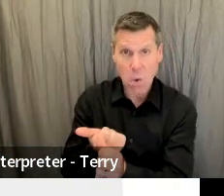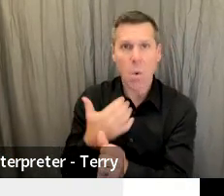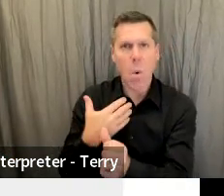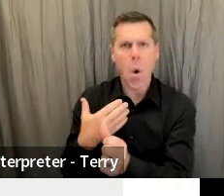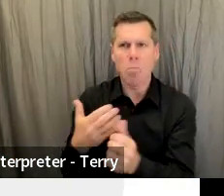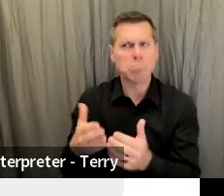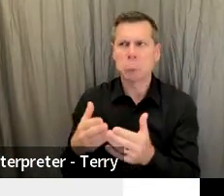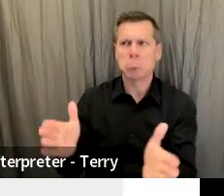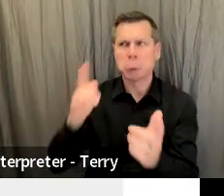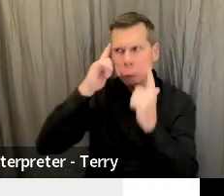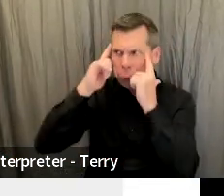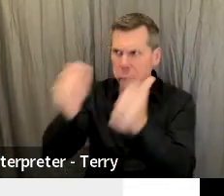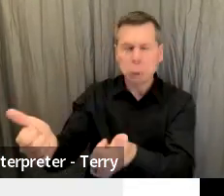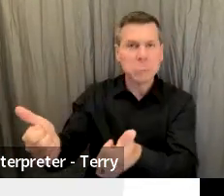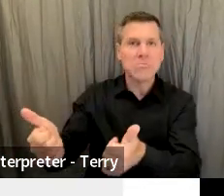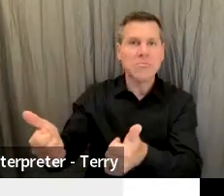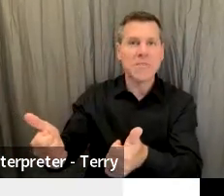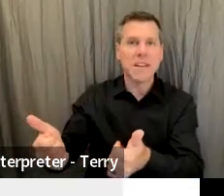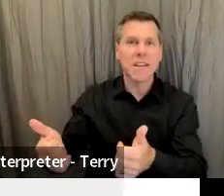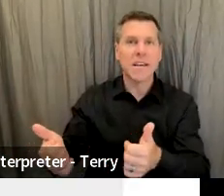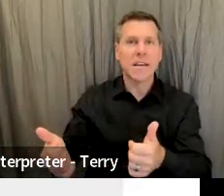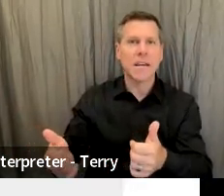And versus how much guidance you want to give them.